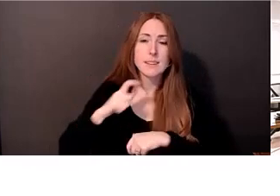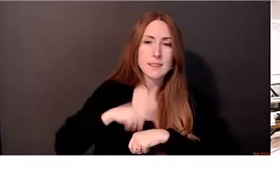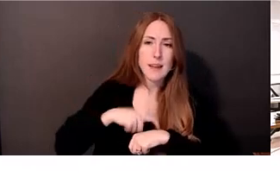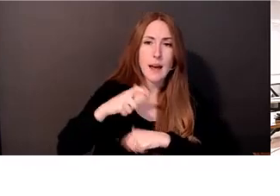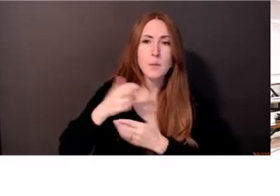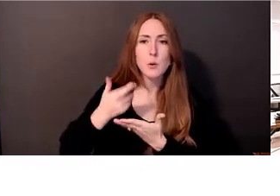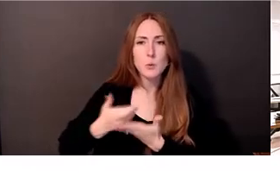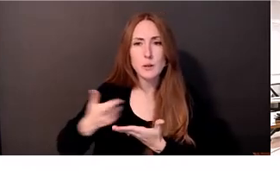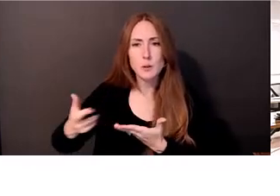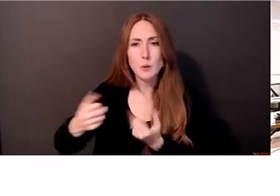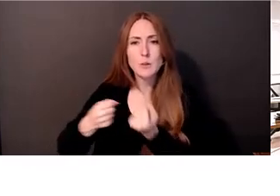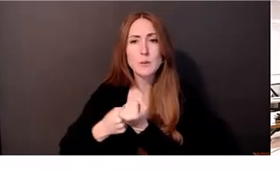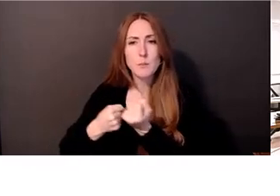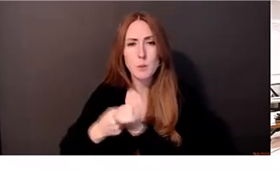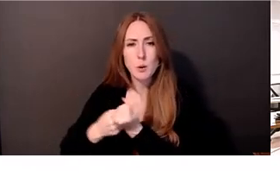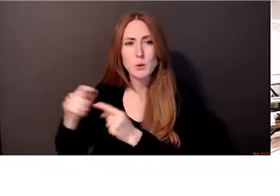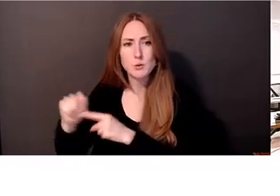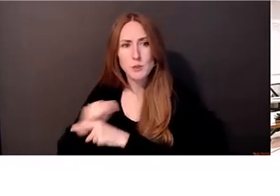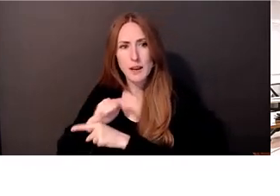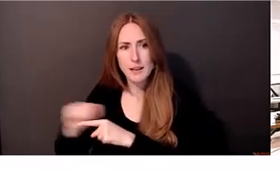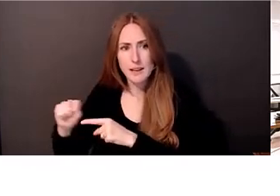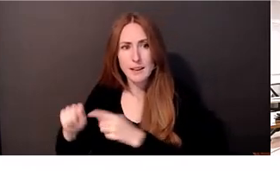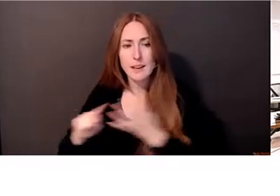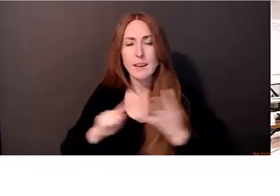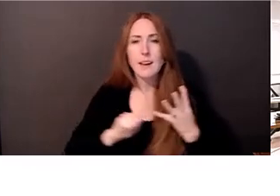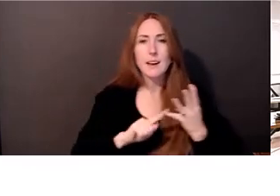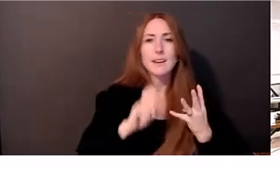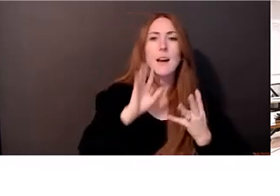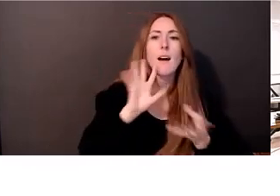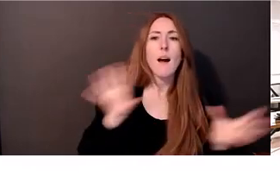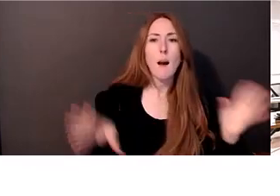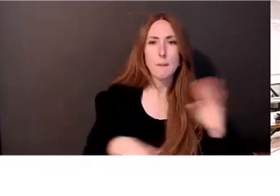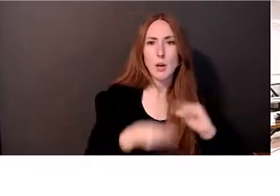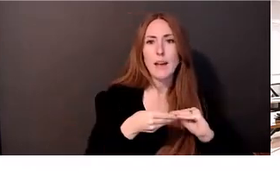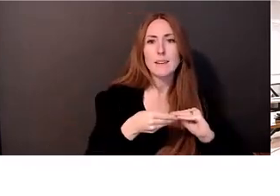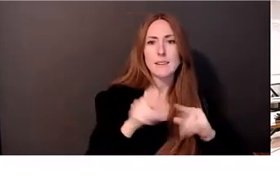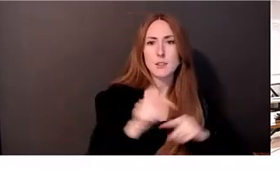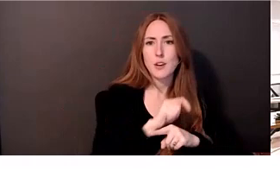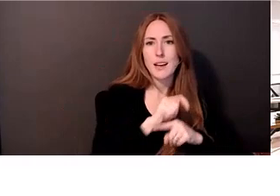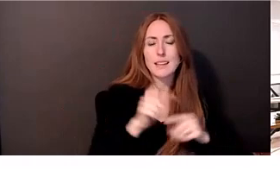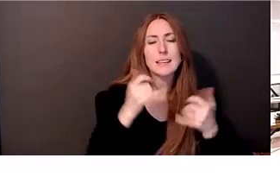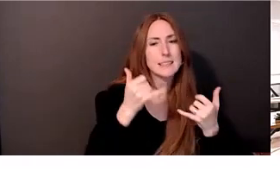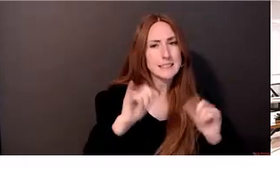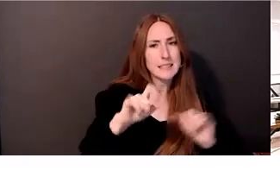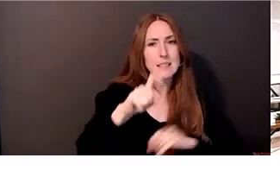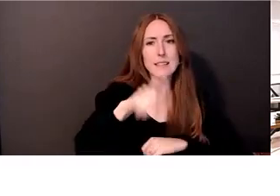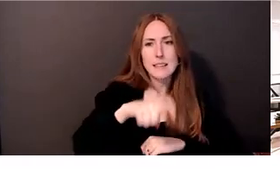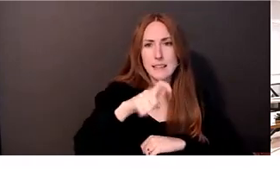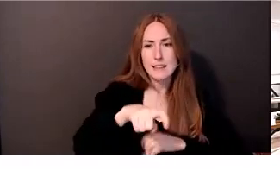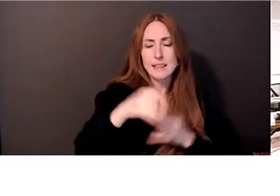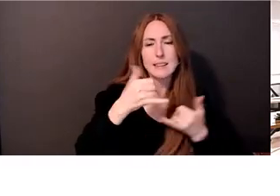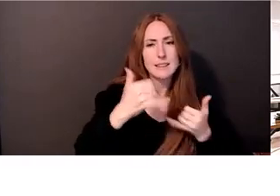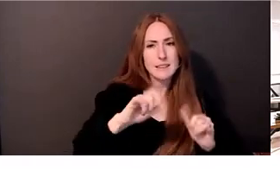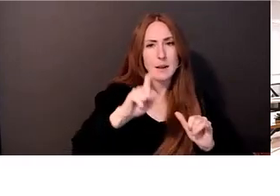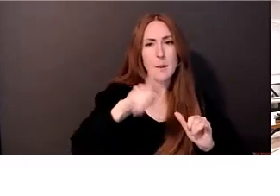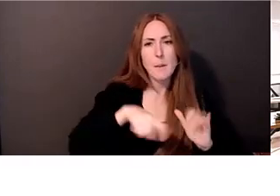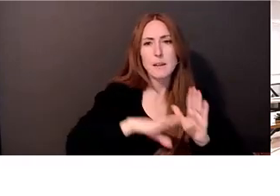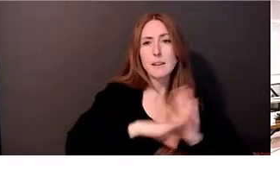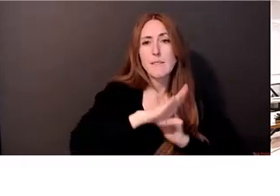And the training, a comprehensive training, is still needed or need to be developed for knowledge brokers.